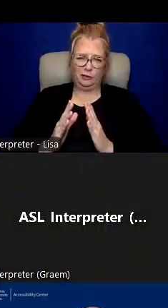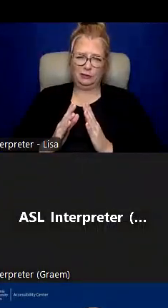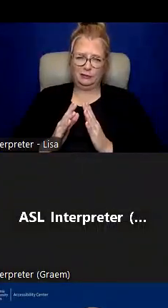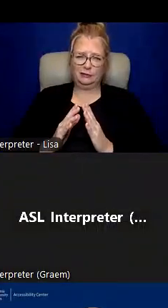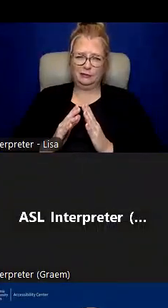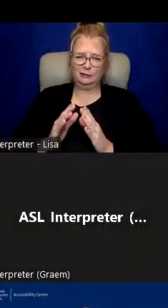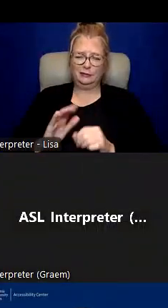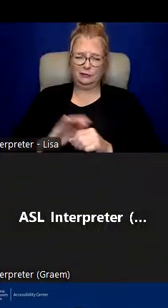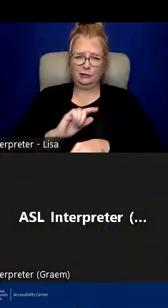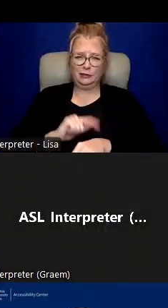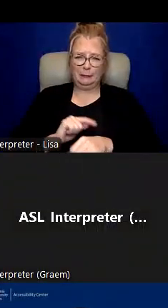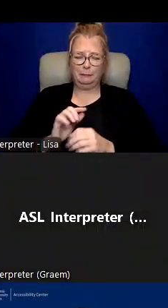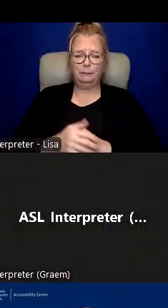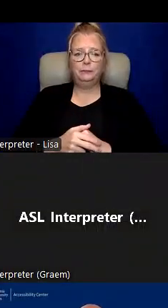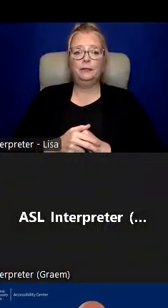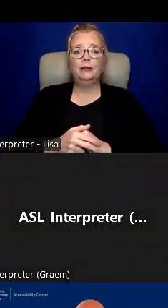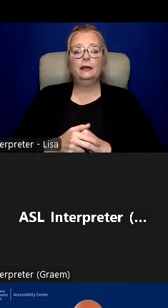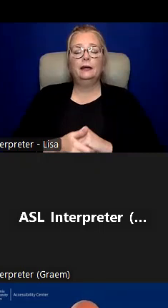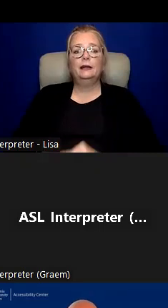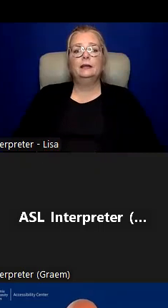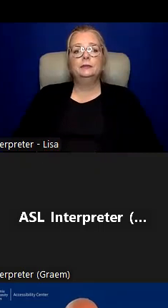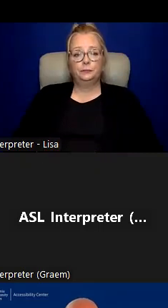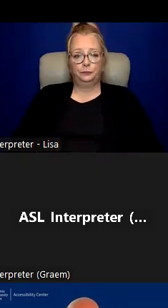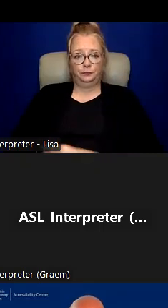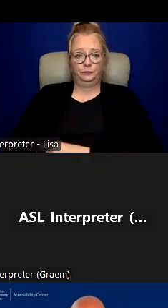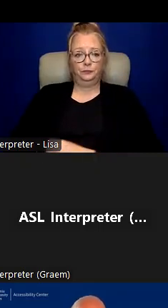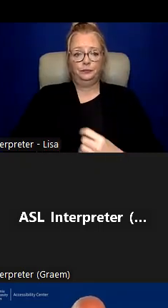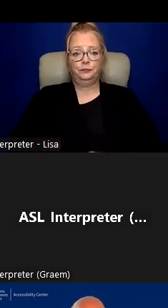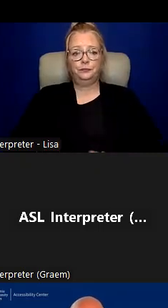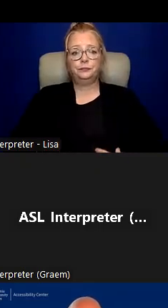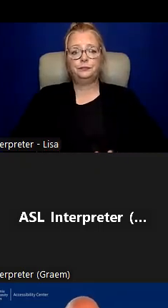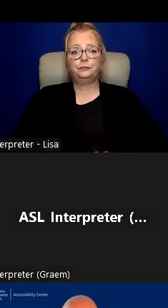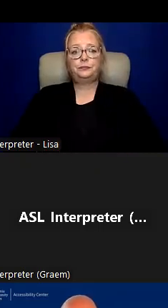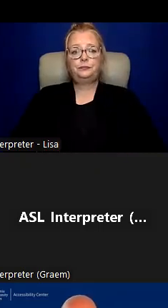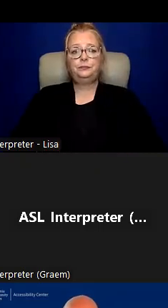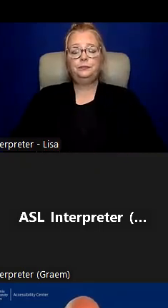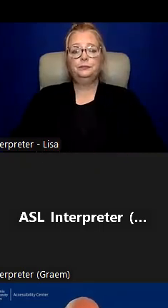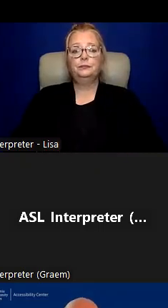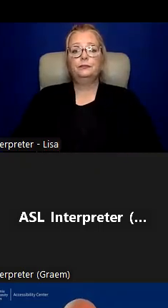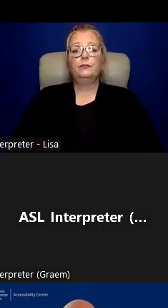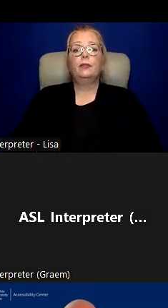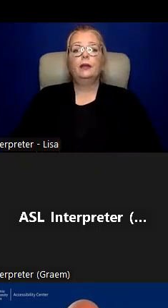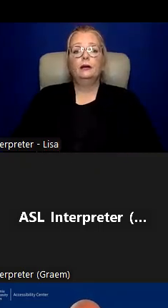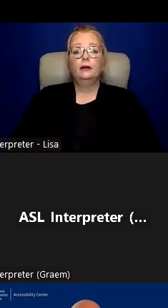So next, I'm going to go into each of those three areas that I mentioned at the beginning.